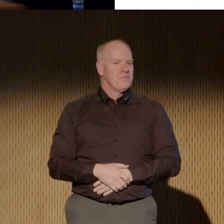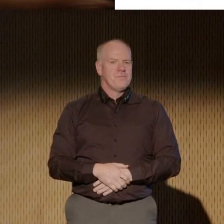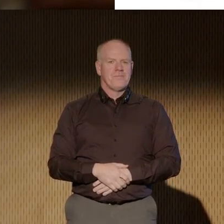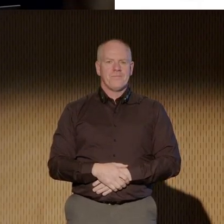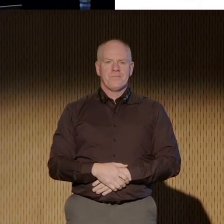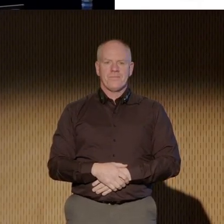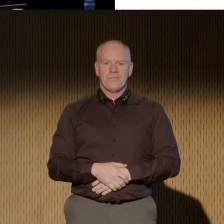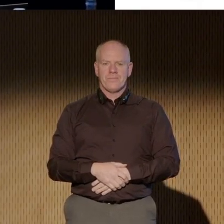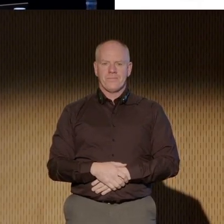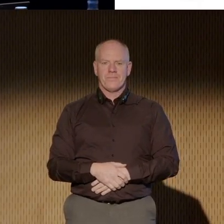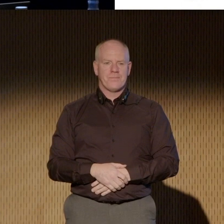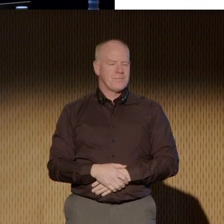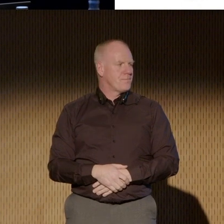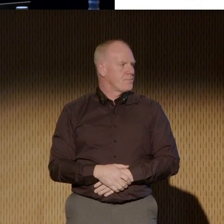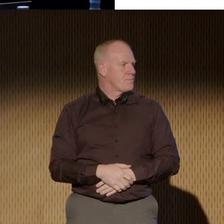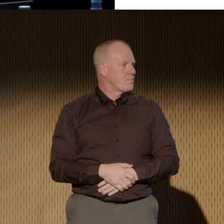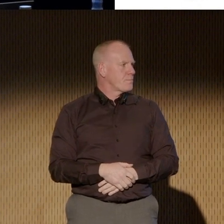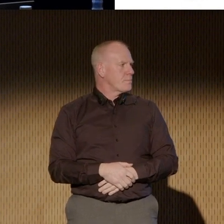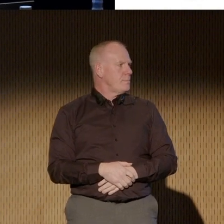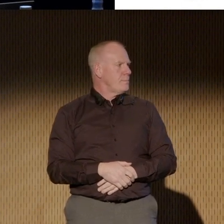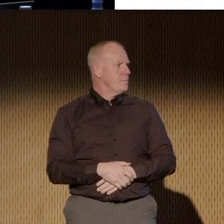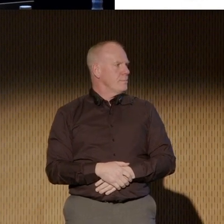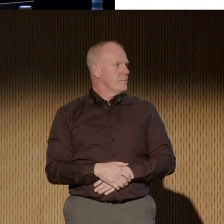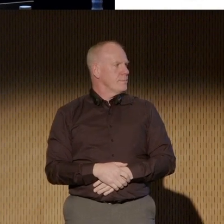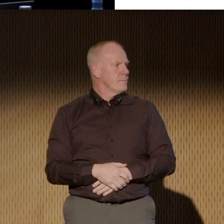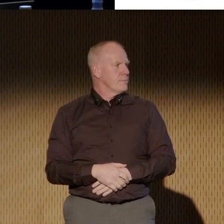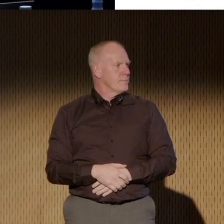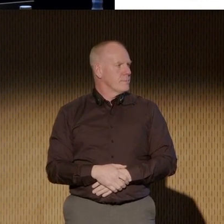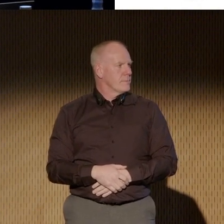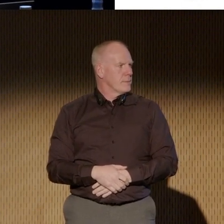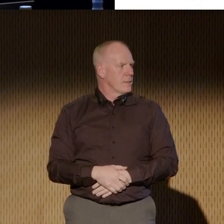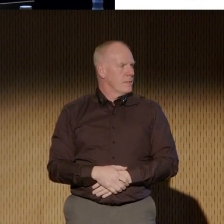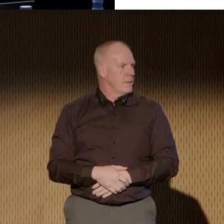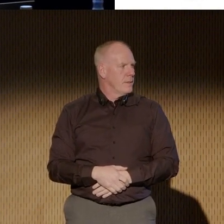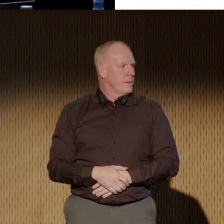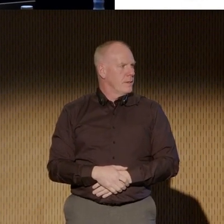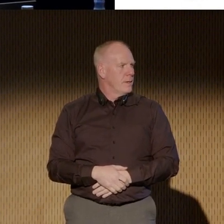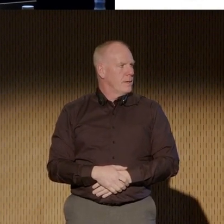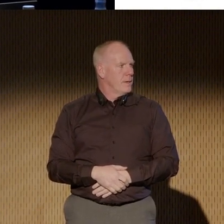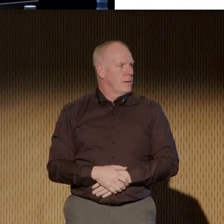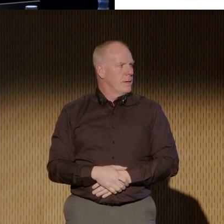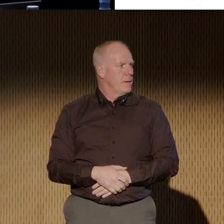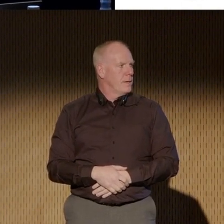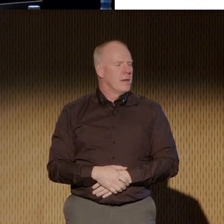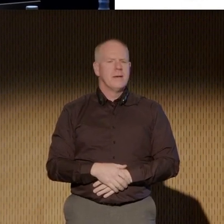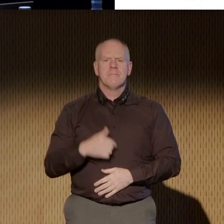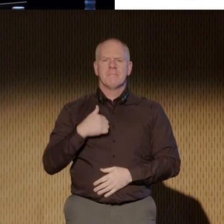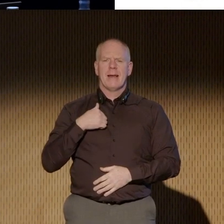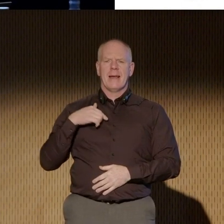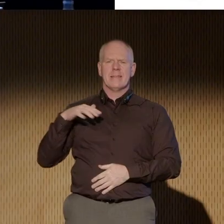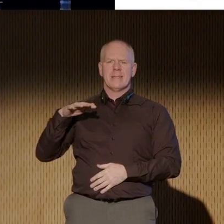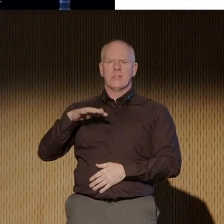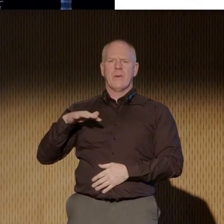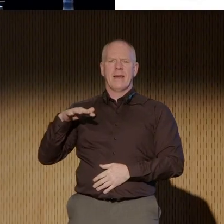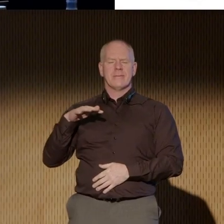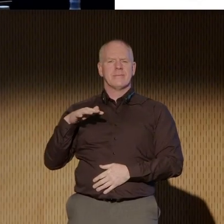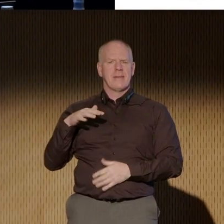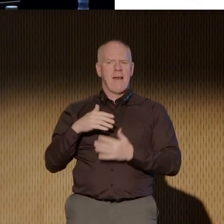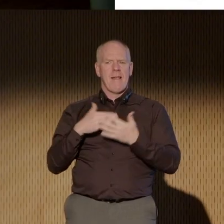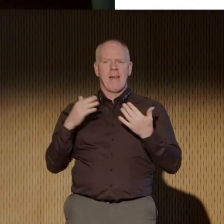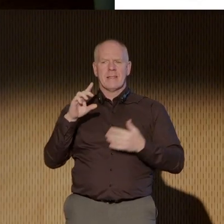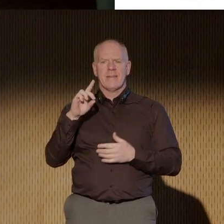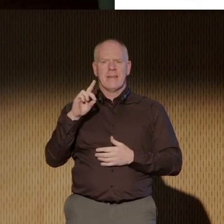(Speaker): Thanks, Erica. Our situation is that lots of data has been captured,